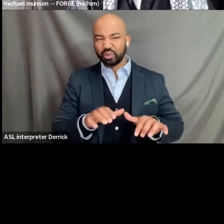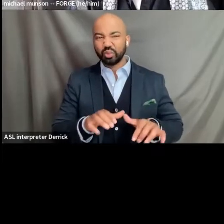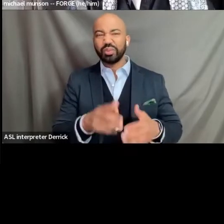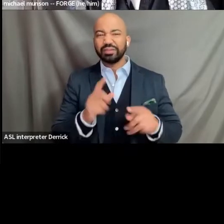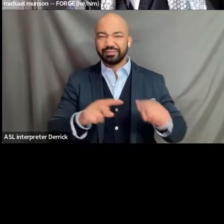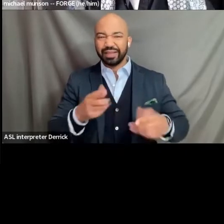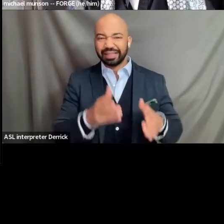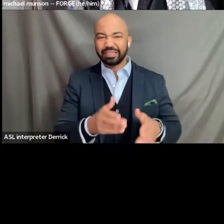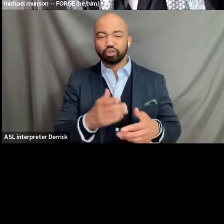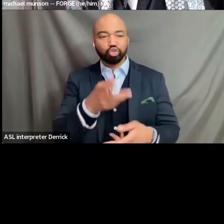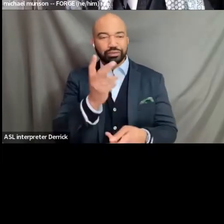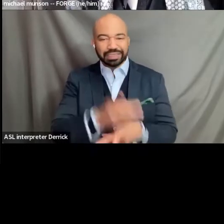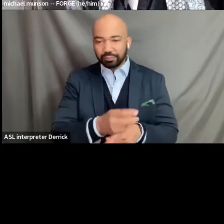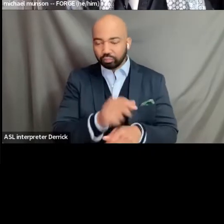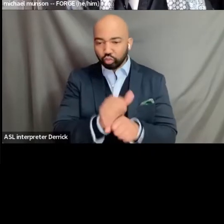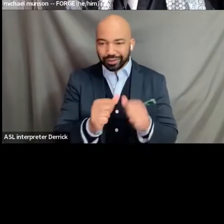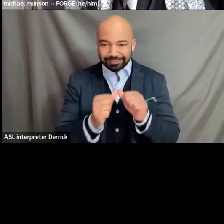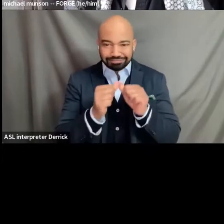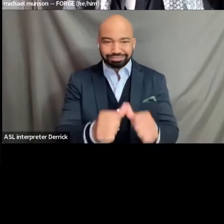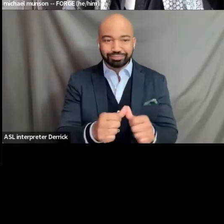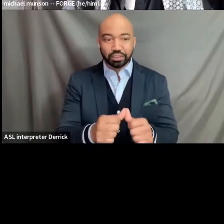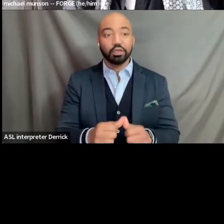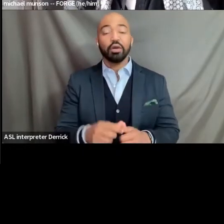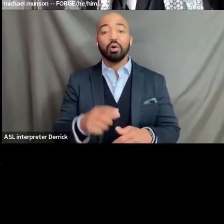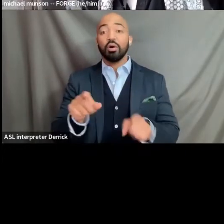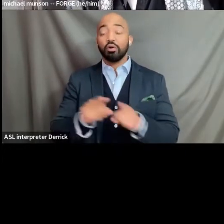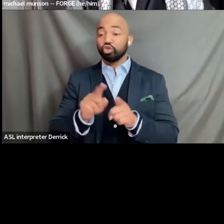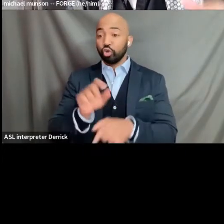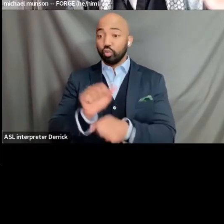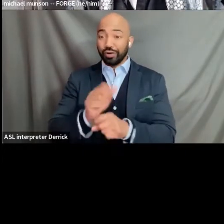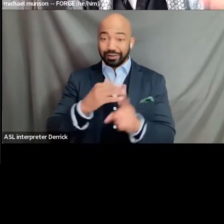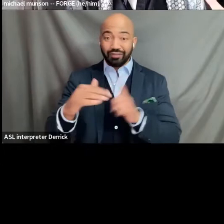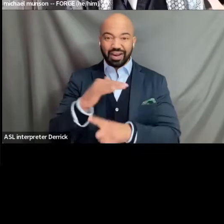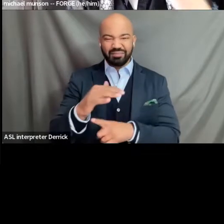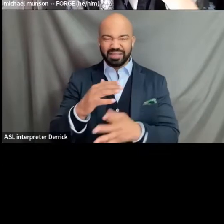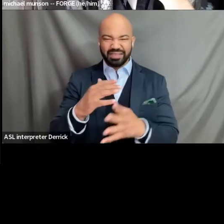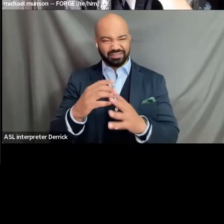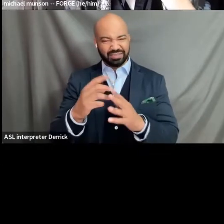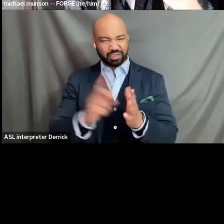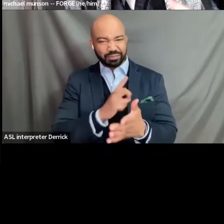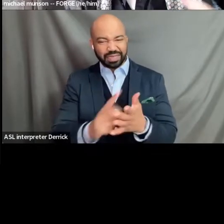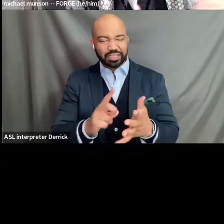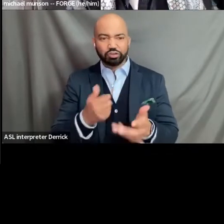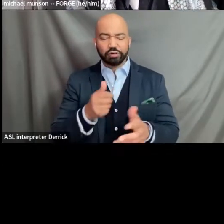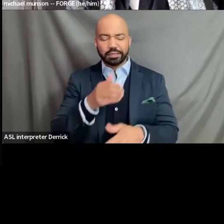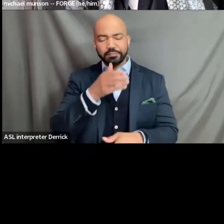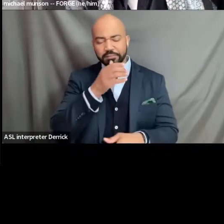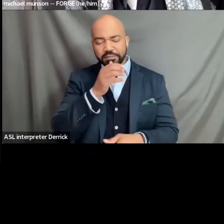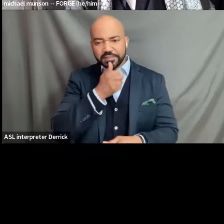to try to cope with workplace discrimination and I'm not gonna read off the slide. You're gonna get the slides afterwards